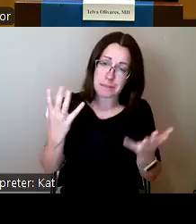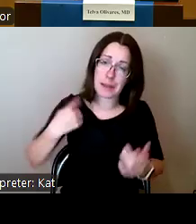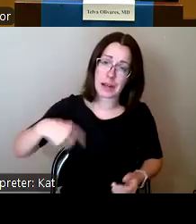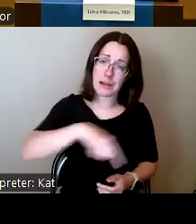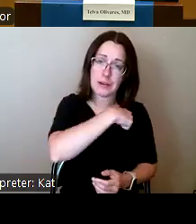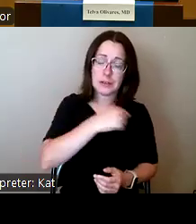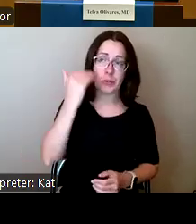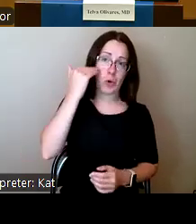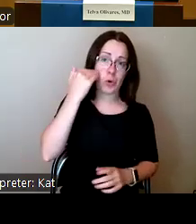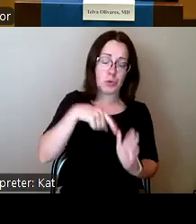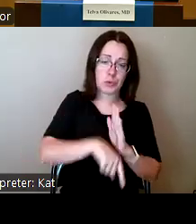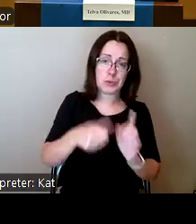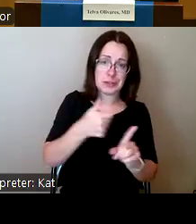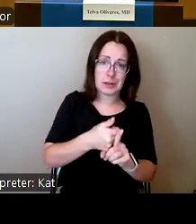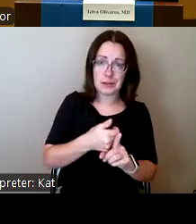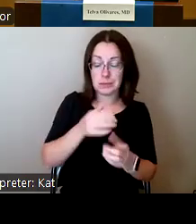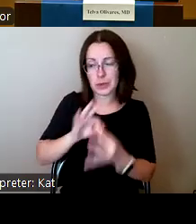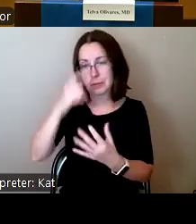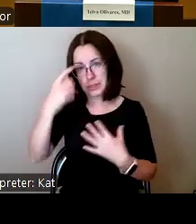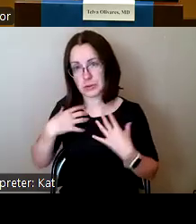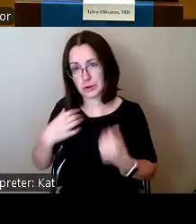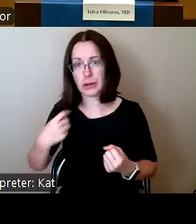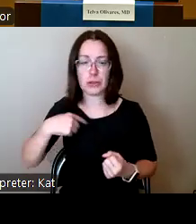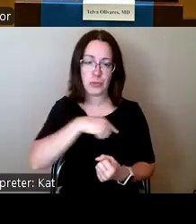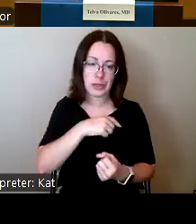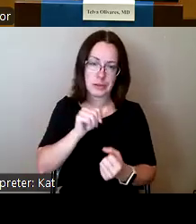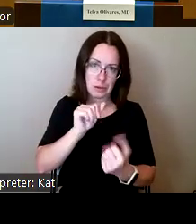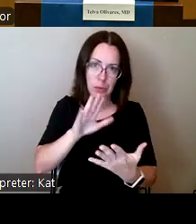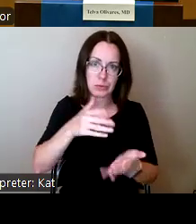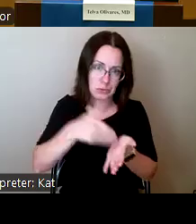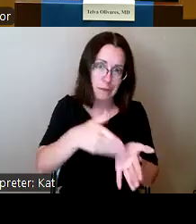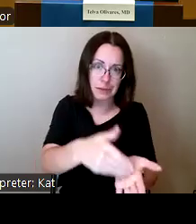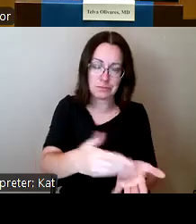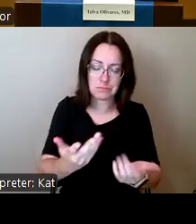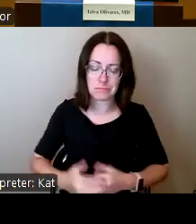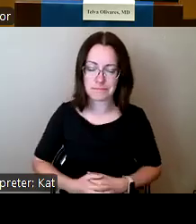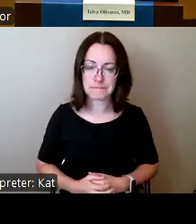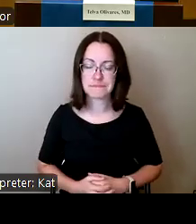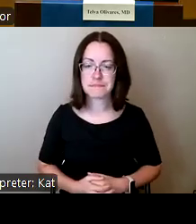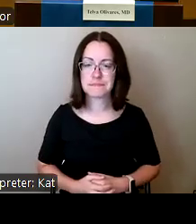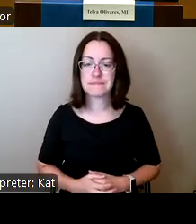very familiar with in mental health and we deal with it on a regular basis. and then this overlap